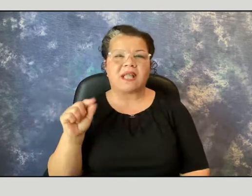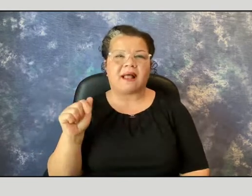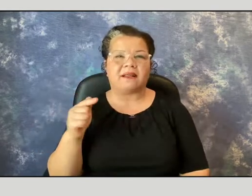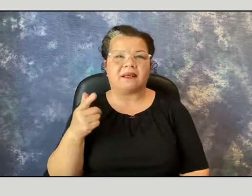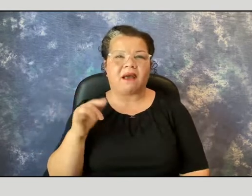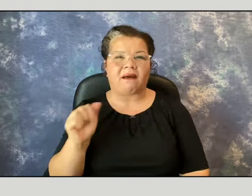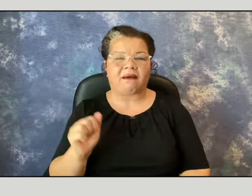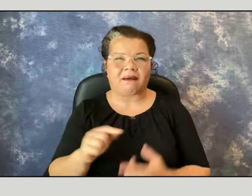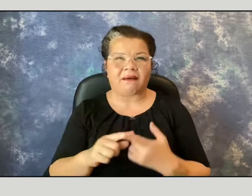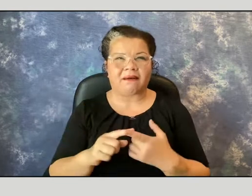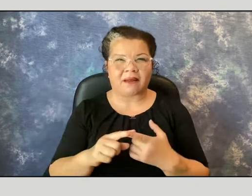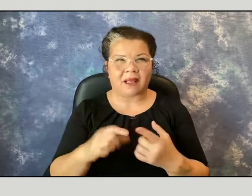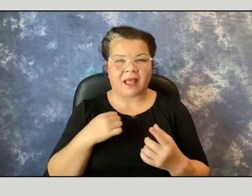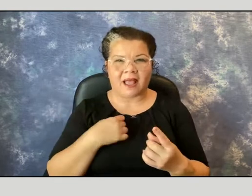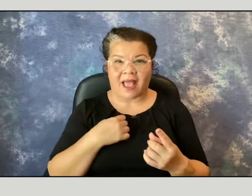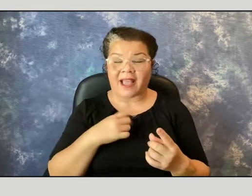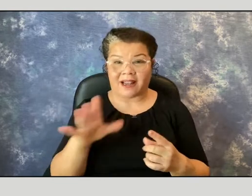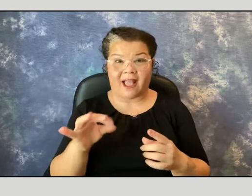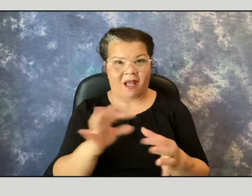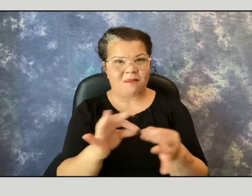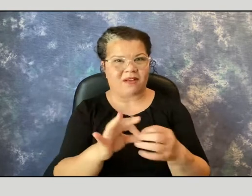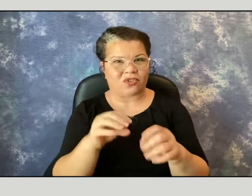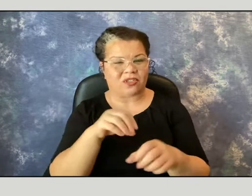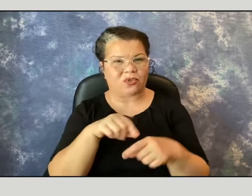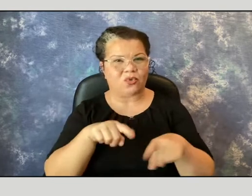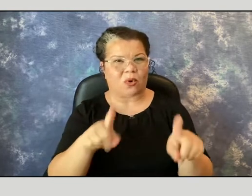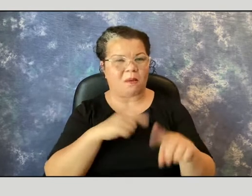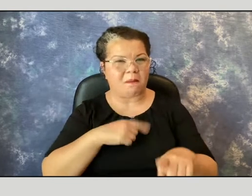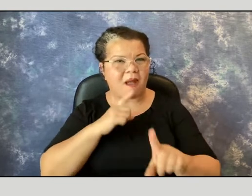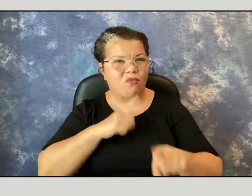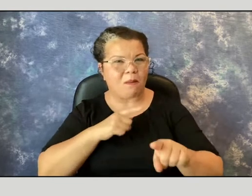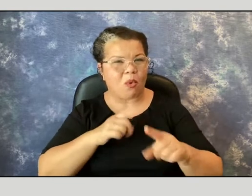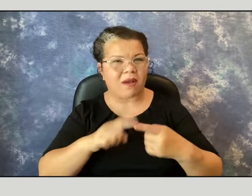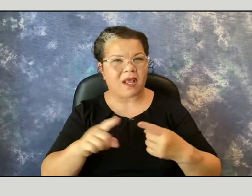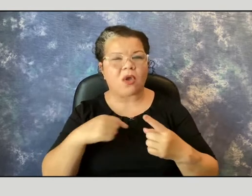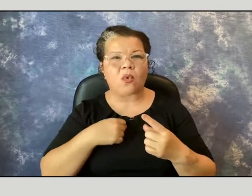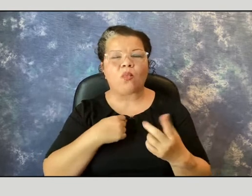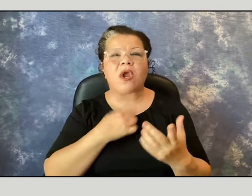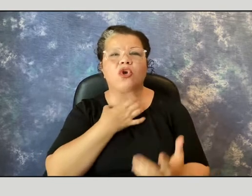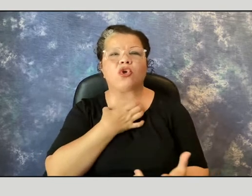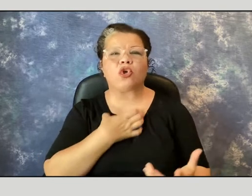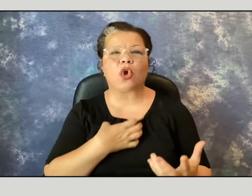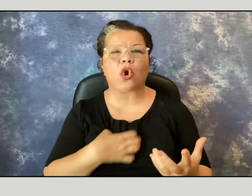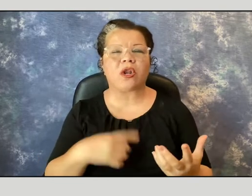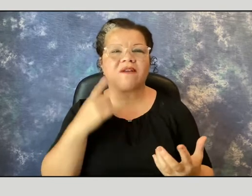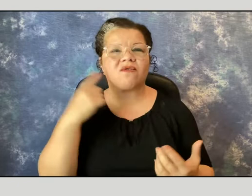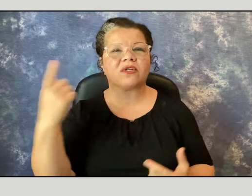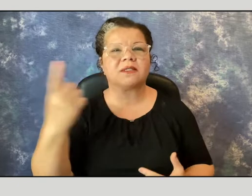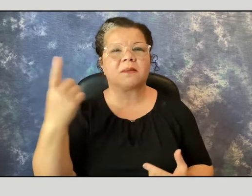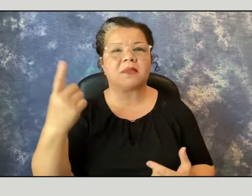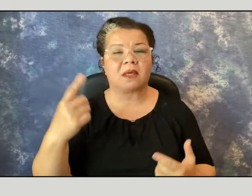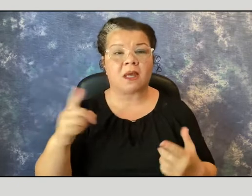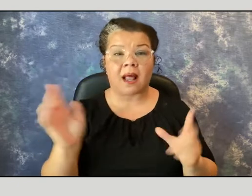that we are constantly yearning for something, right? For people of the diaspora like myself who were born in the US,